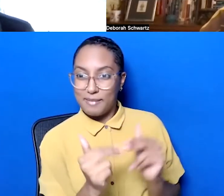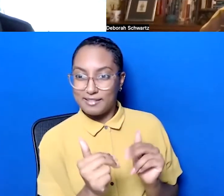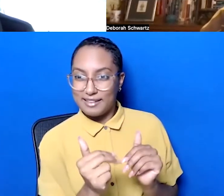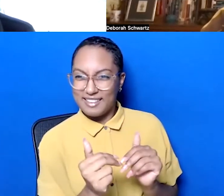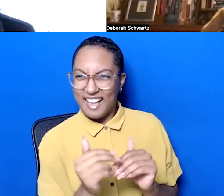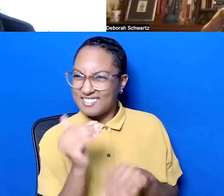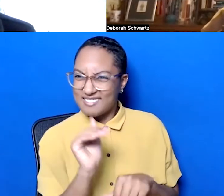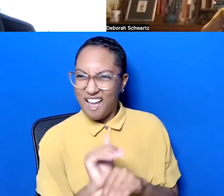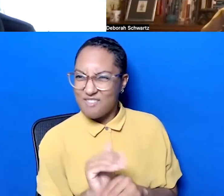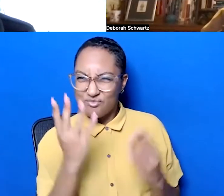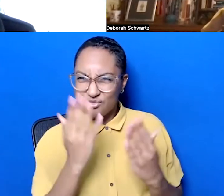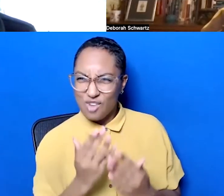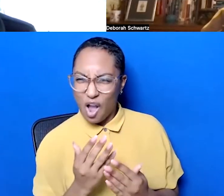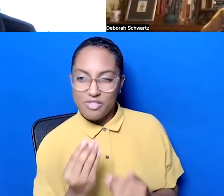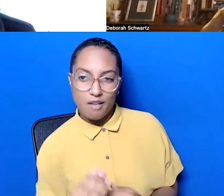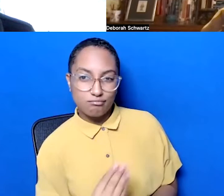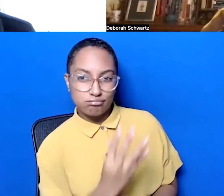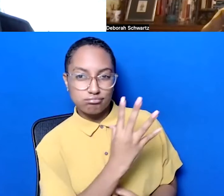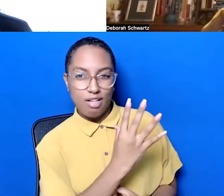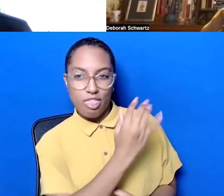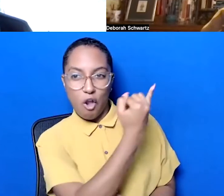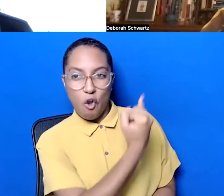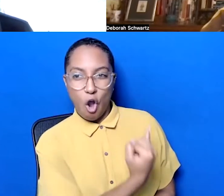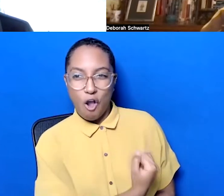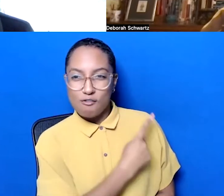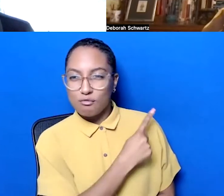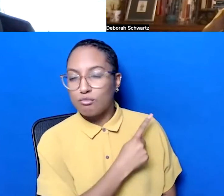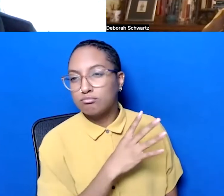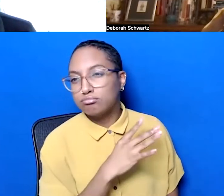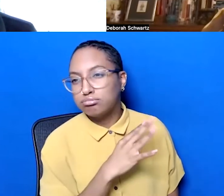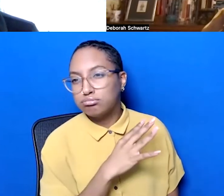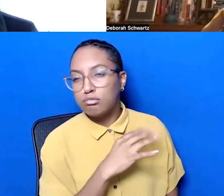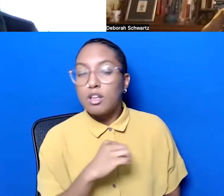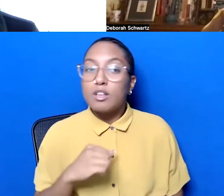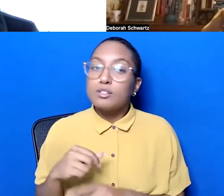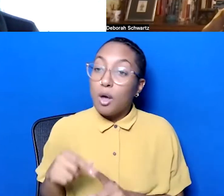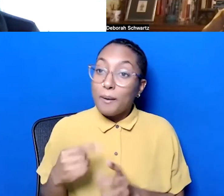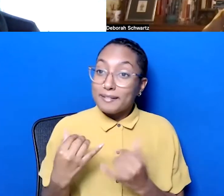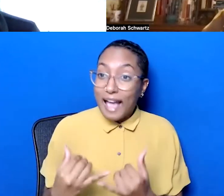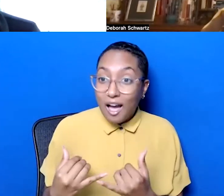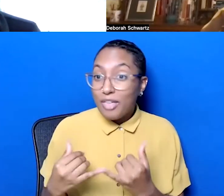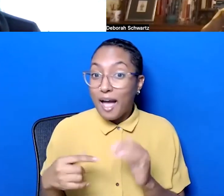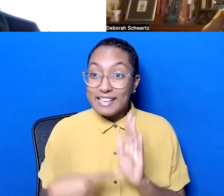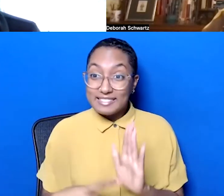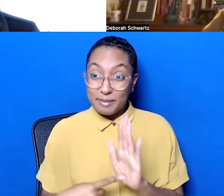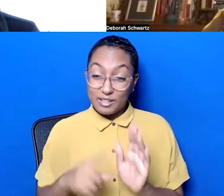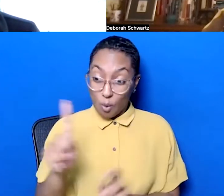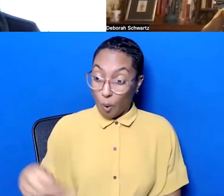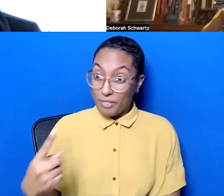know, the museum is not just about a little Dutch Farmhouse anymore. It's looking at contemporary